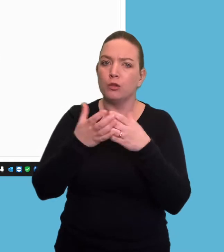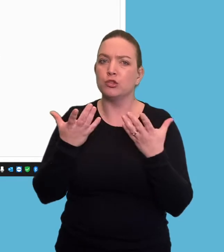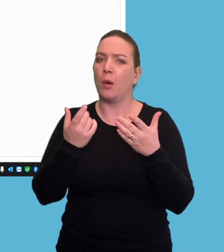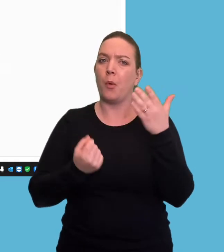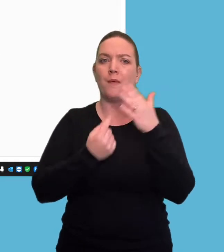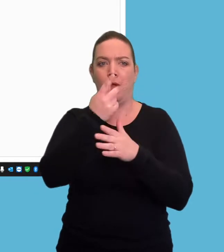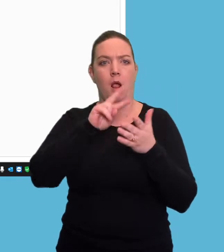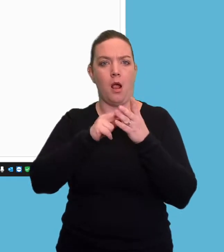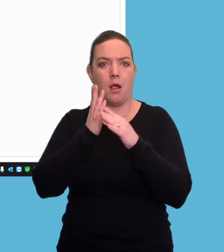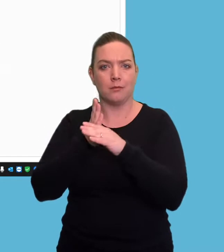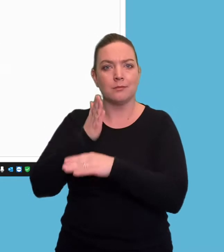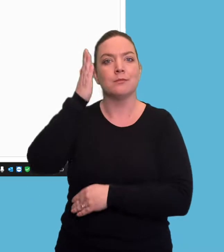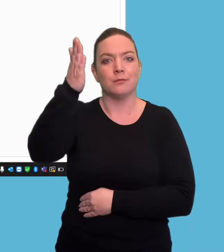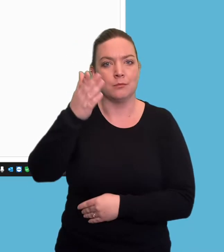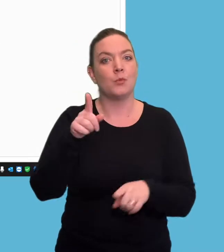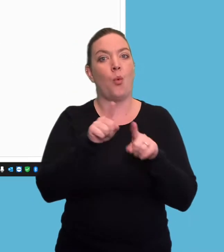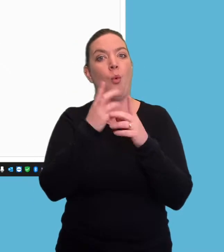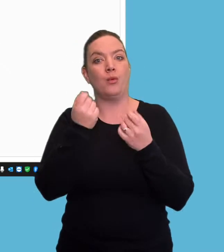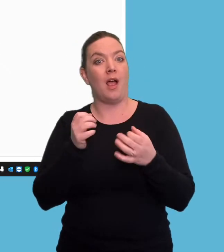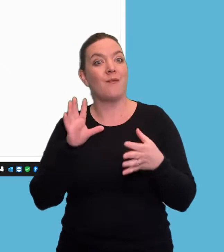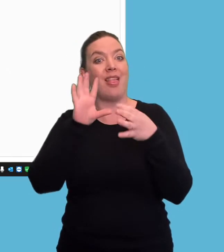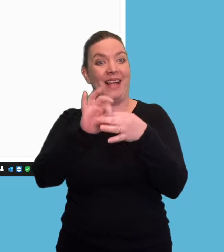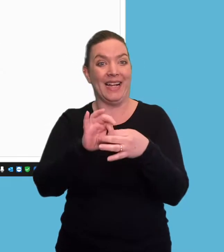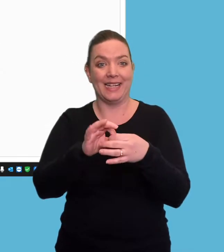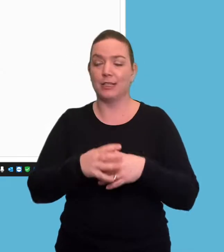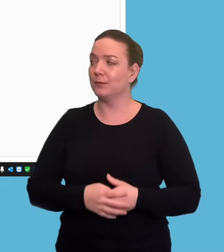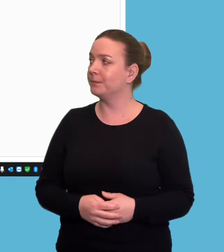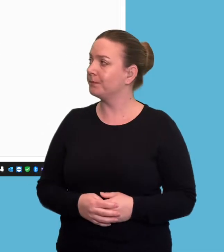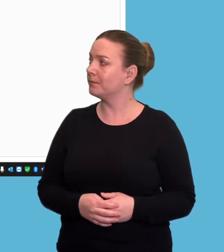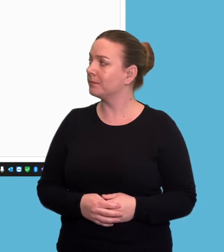and it will also include a link to join the meeting.